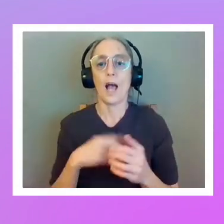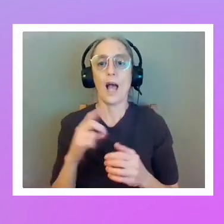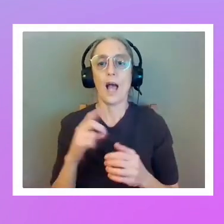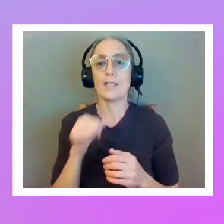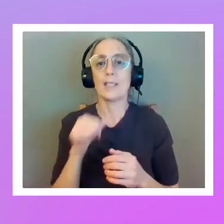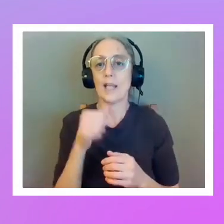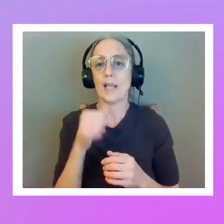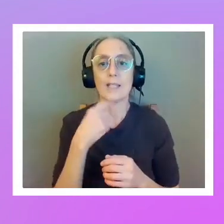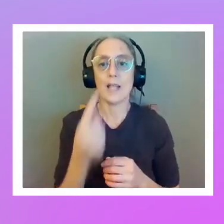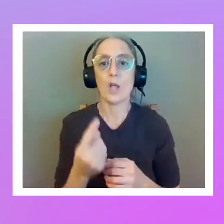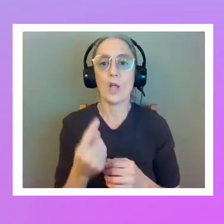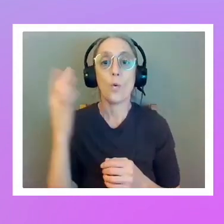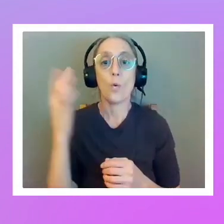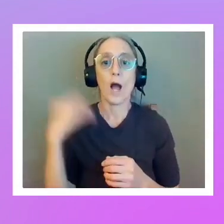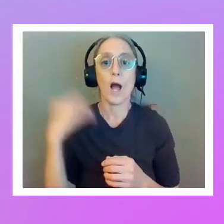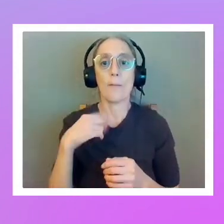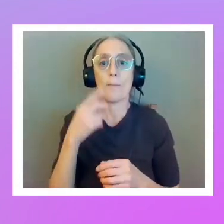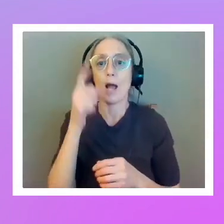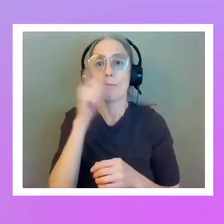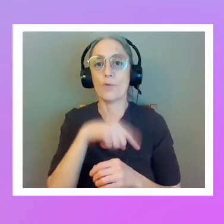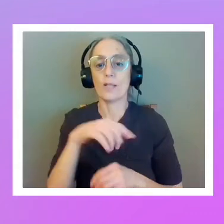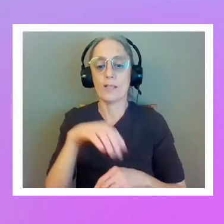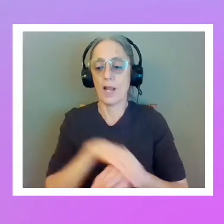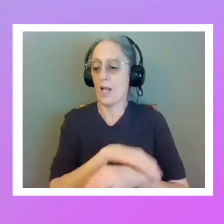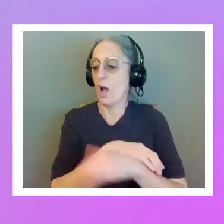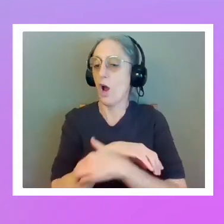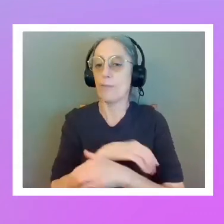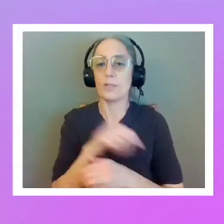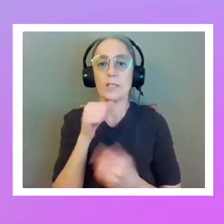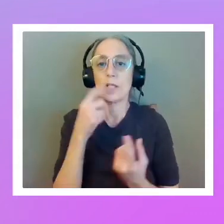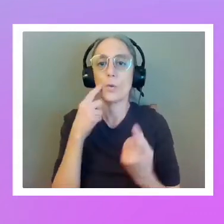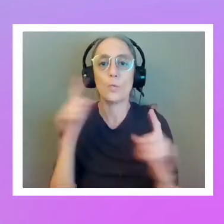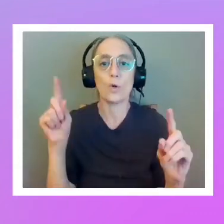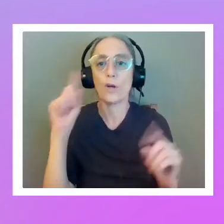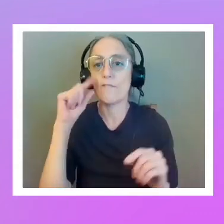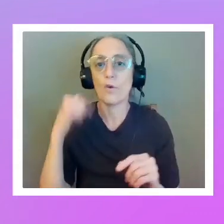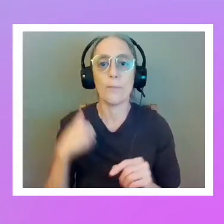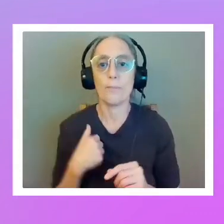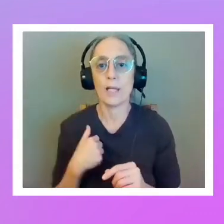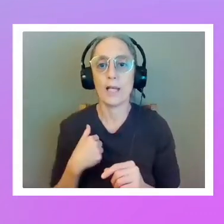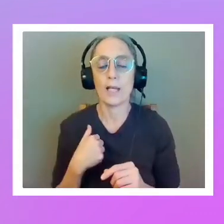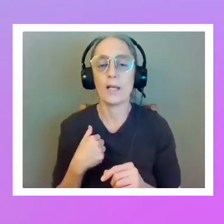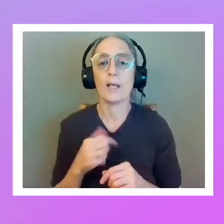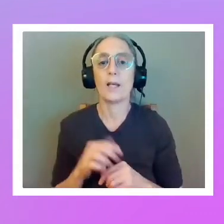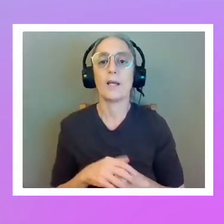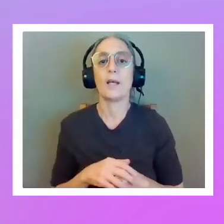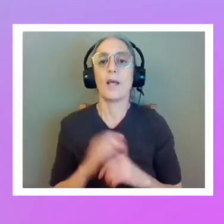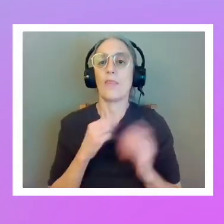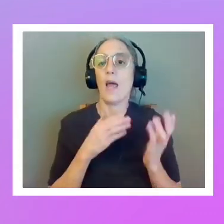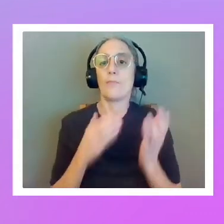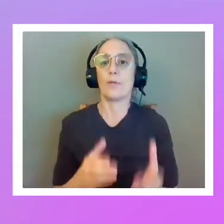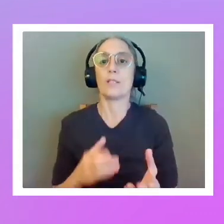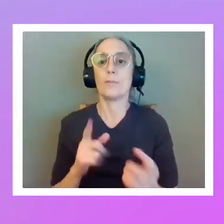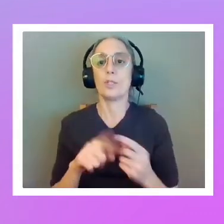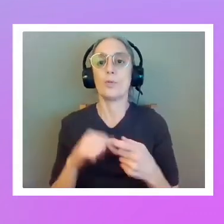why my prosthetic arms weren't working for me. This brings me to creating inclusive interactions.